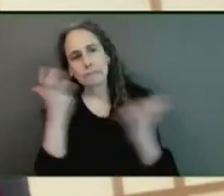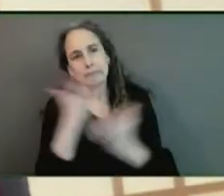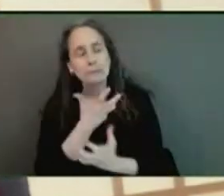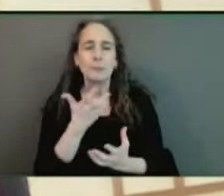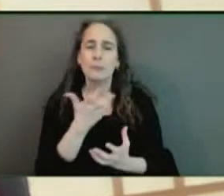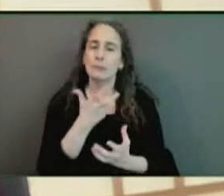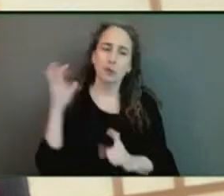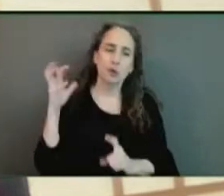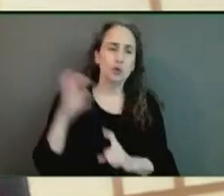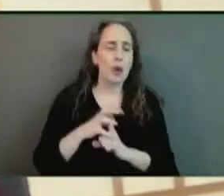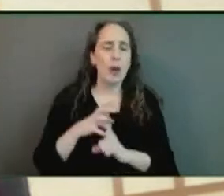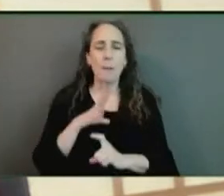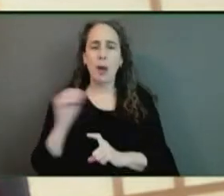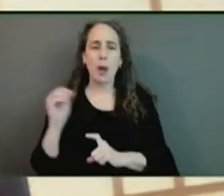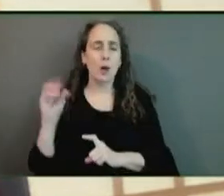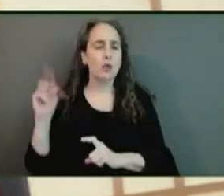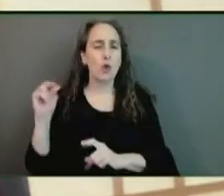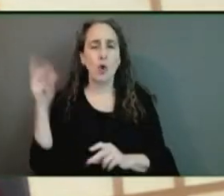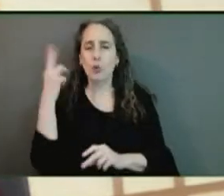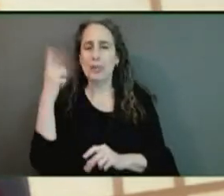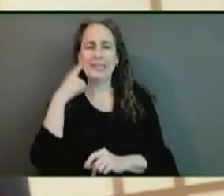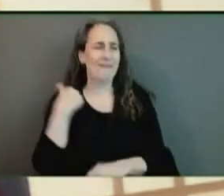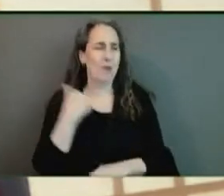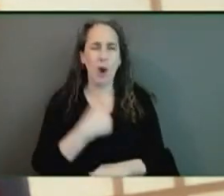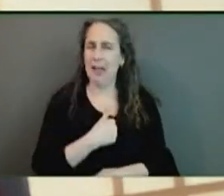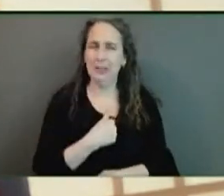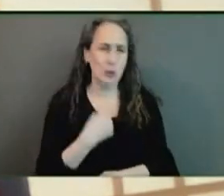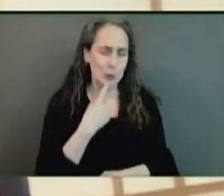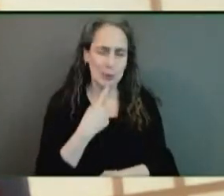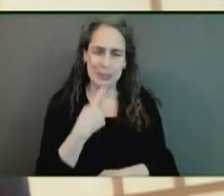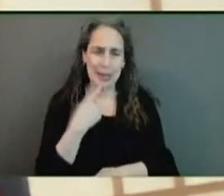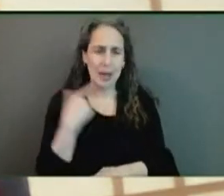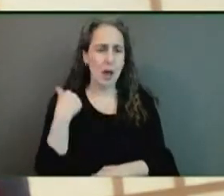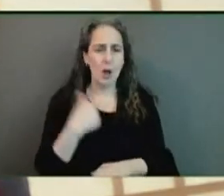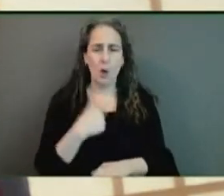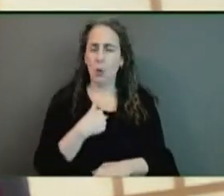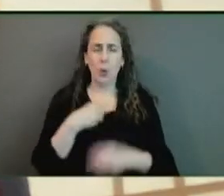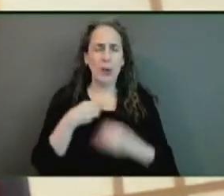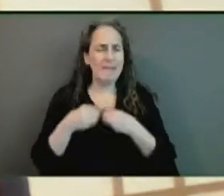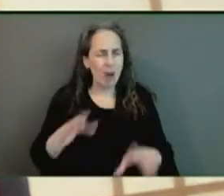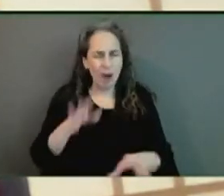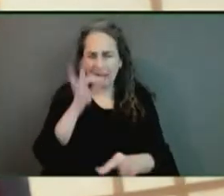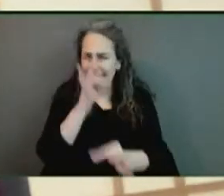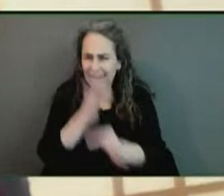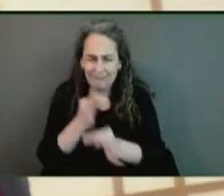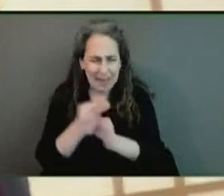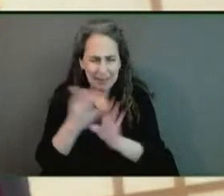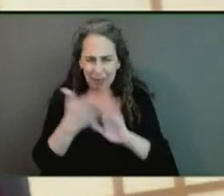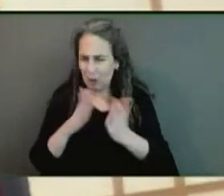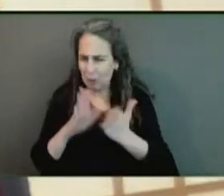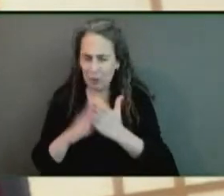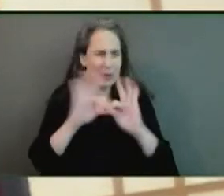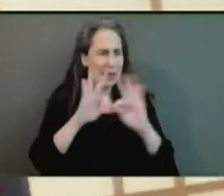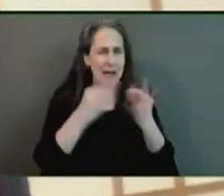has been overwhelming. And there is No reason for us at this